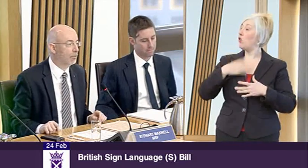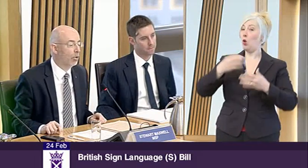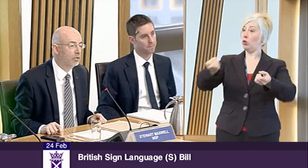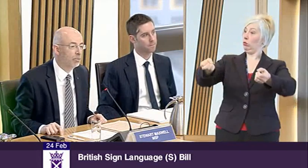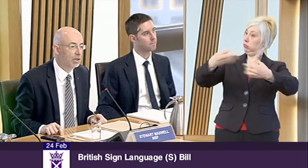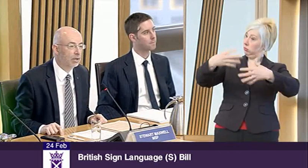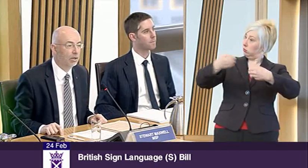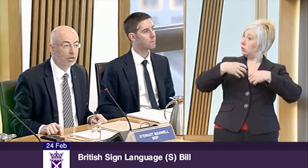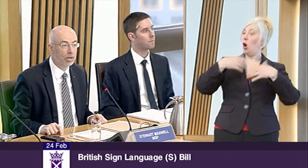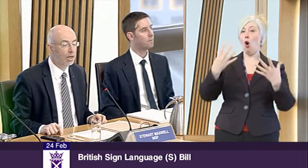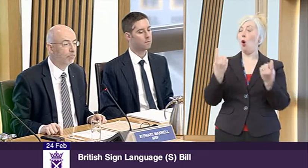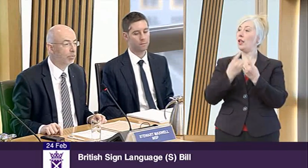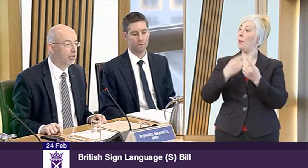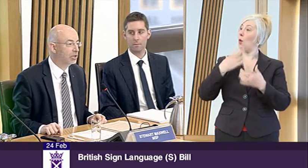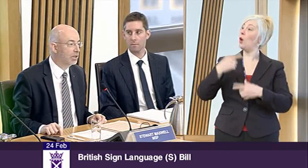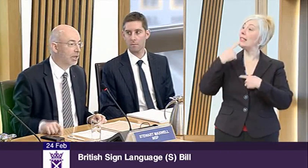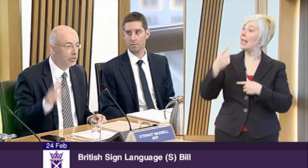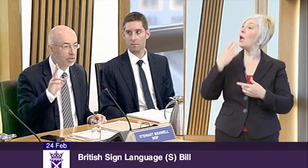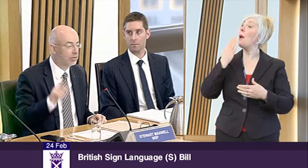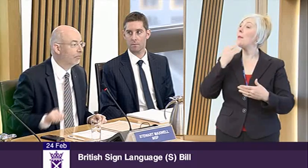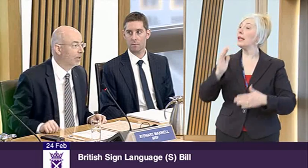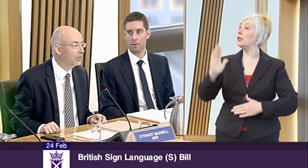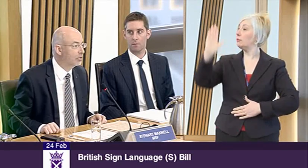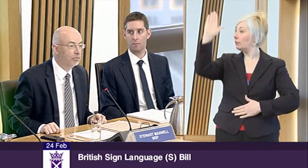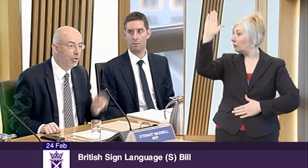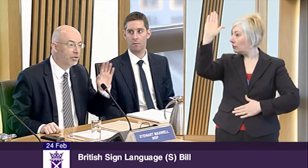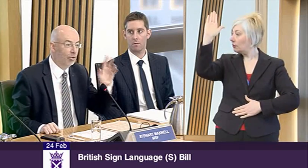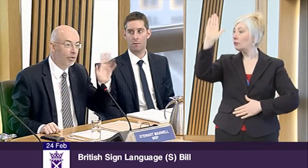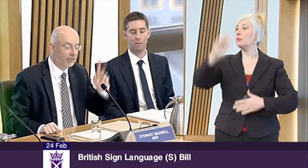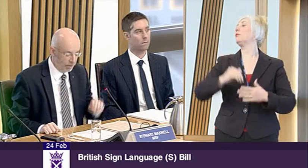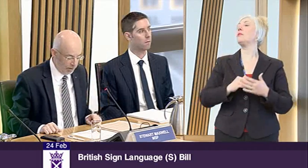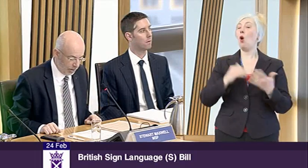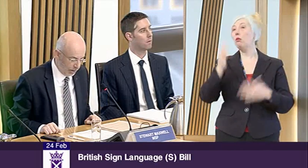wish to respond to any question or have a point to make, please indicate that to me—just